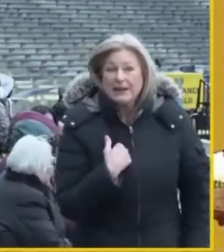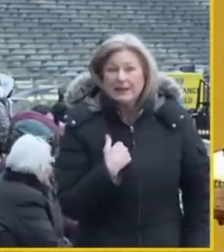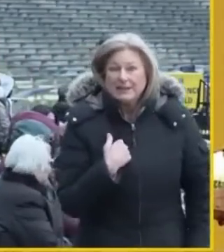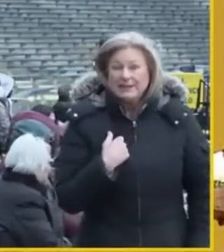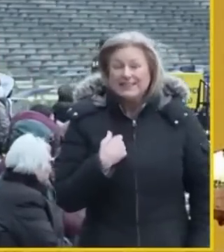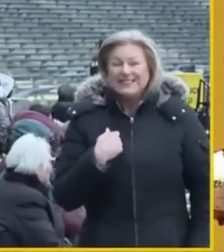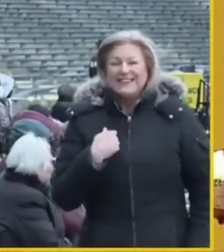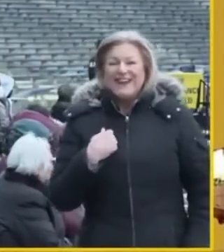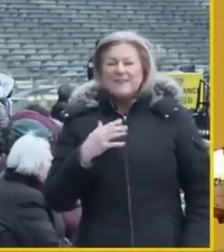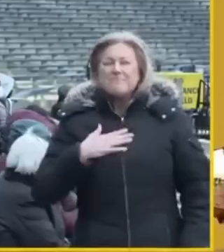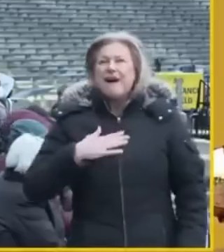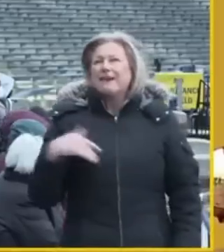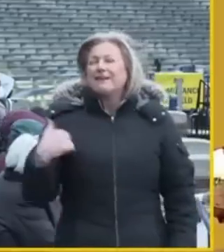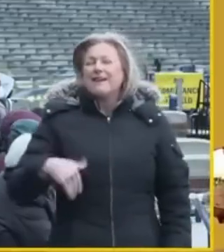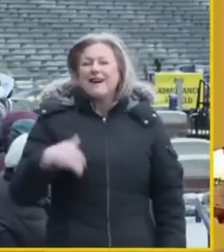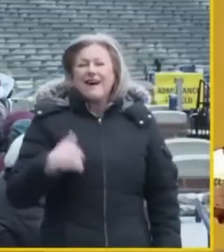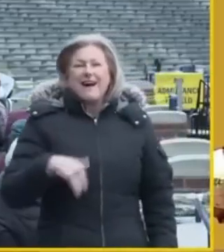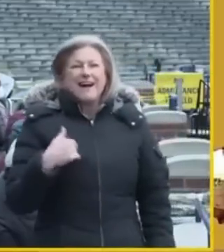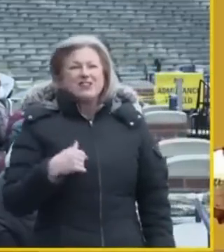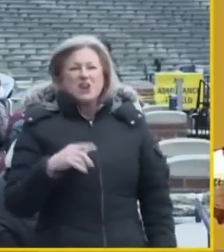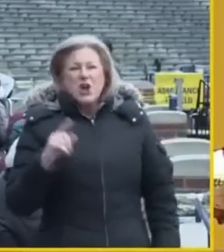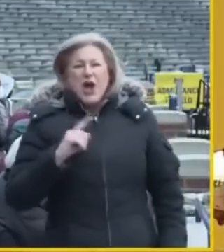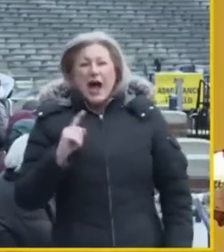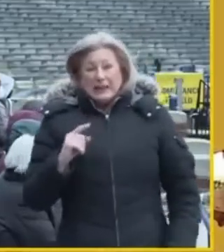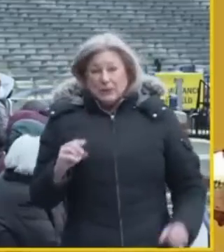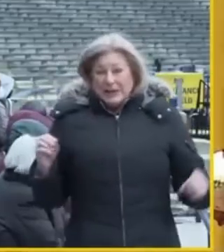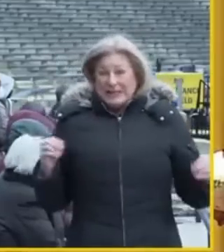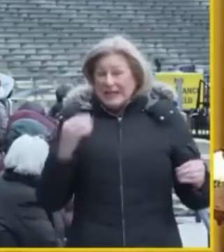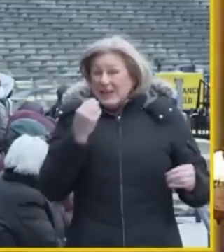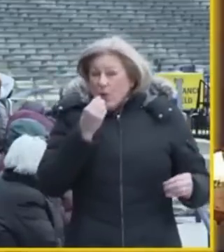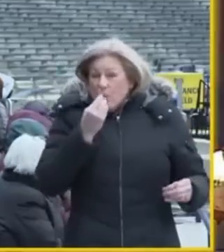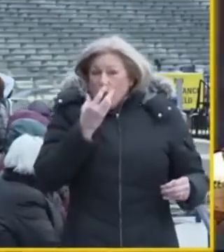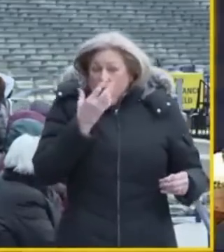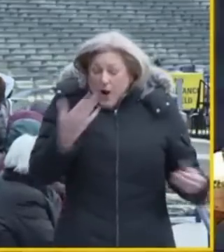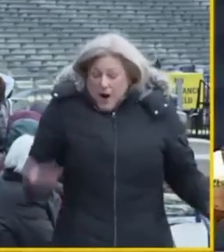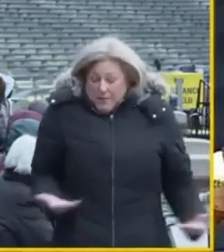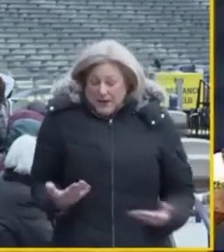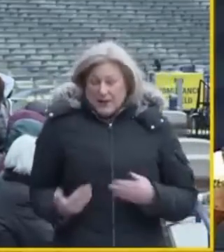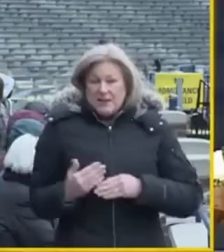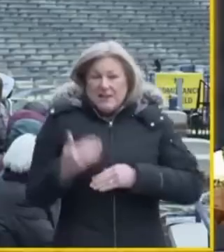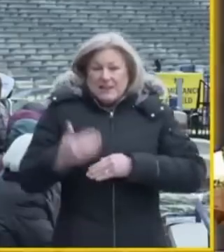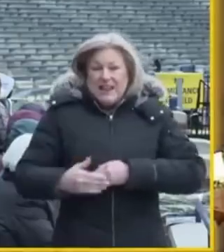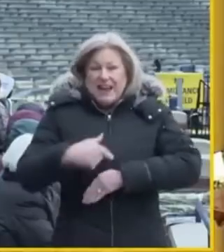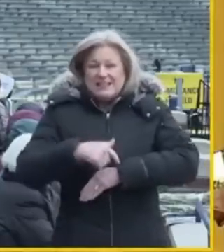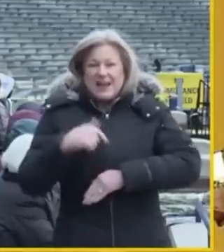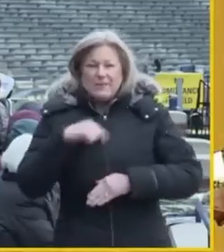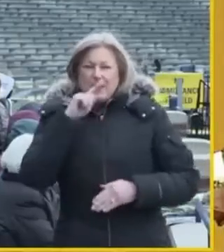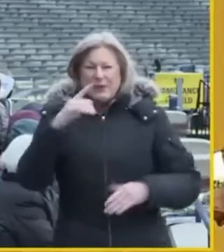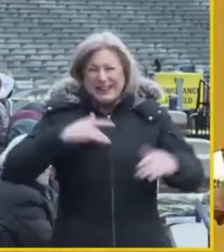Oh, my God, heaters up here next time. I am so excited to be here in the Big House